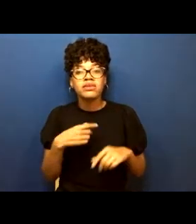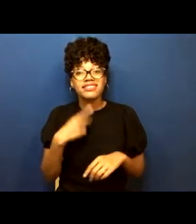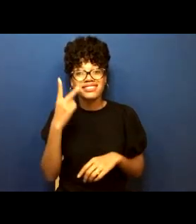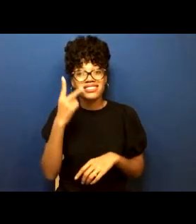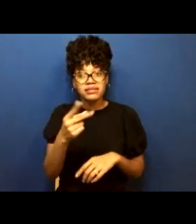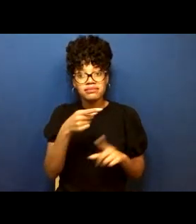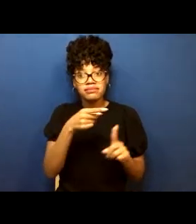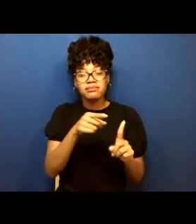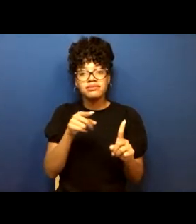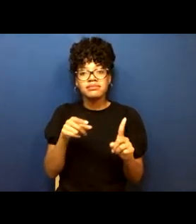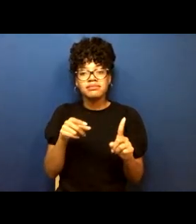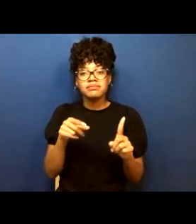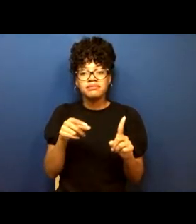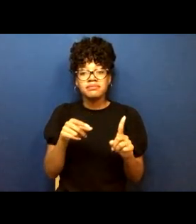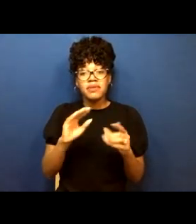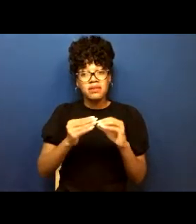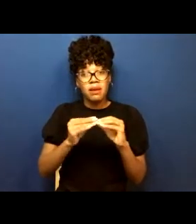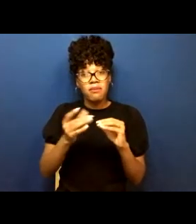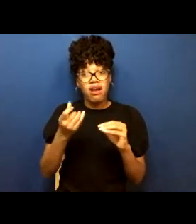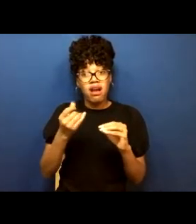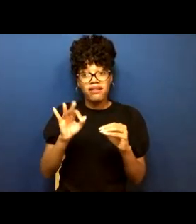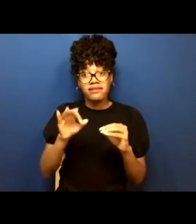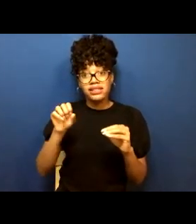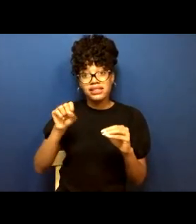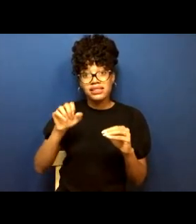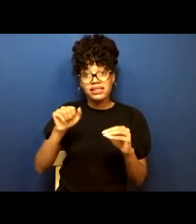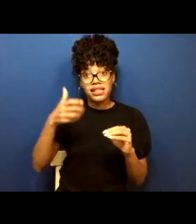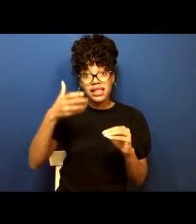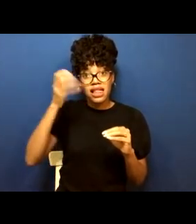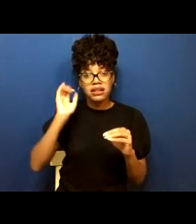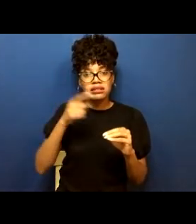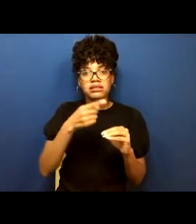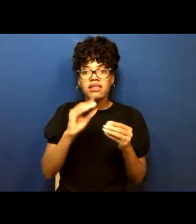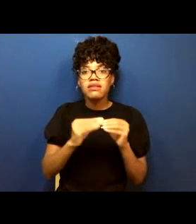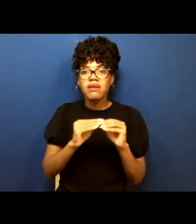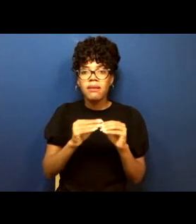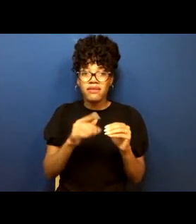of Steller's sea lions is in decline. The drones give us an opportunity to collect these images.